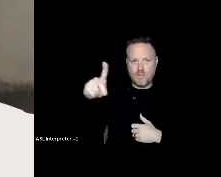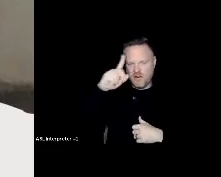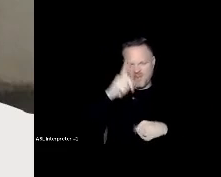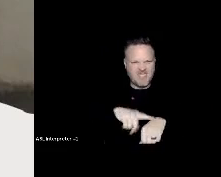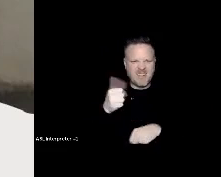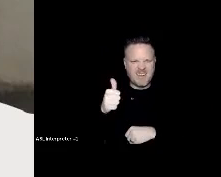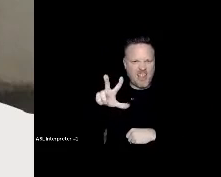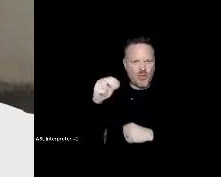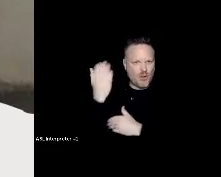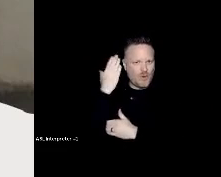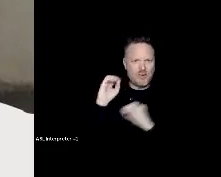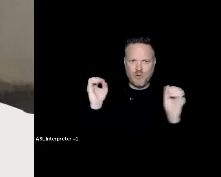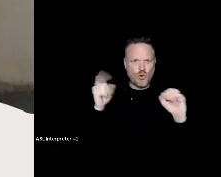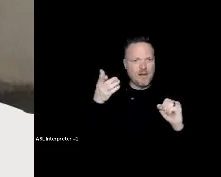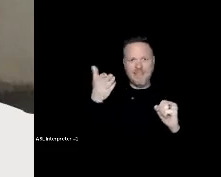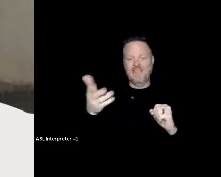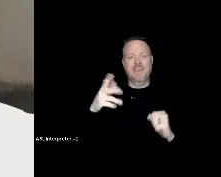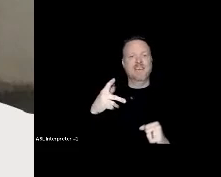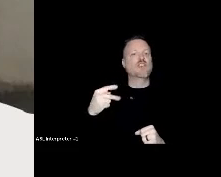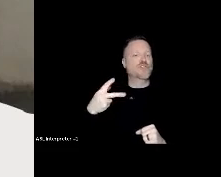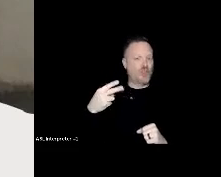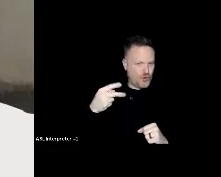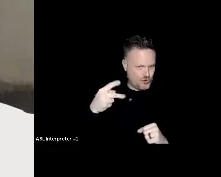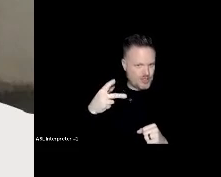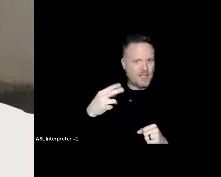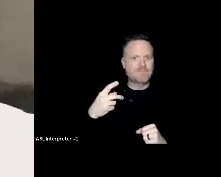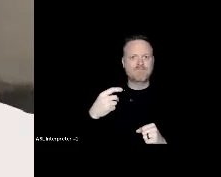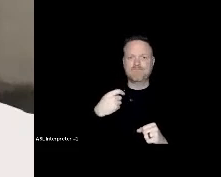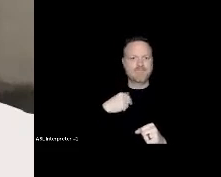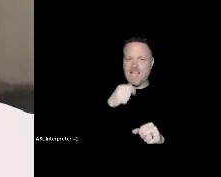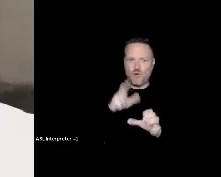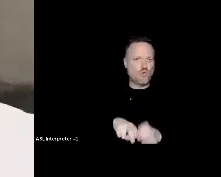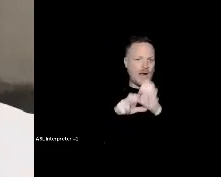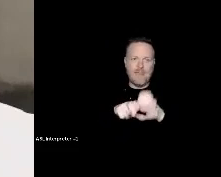Nobody was there yet. It was a Thursday. I don't ride the rides so I sat down on the bench.